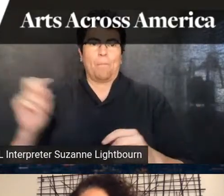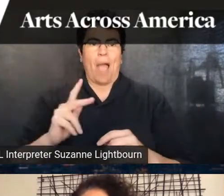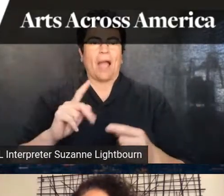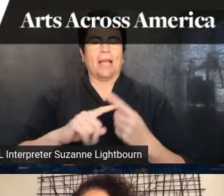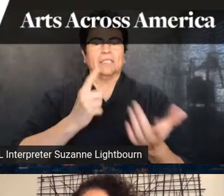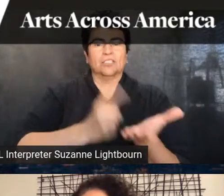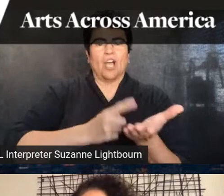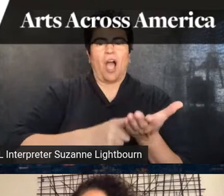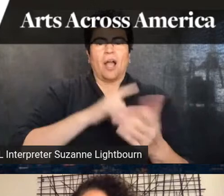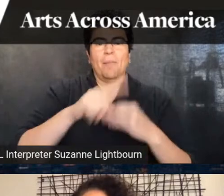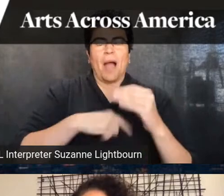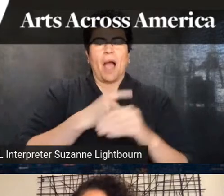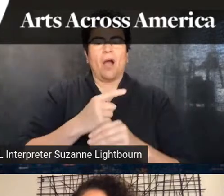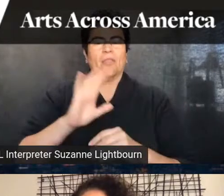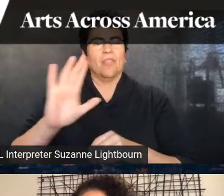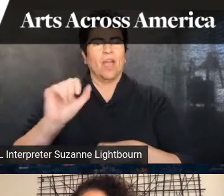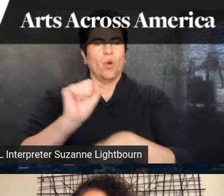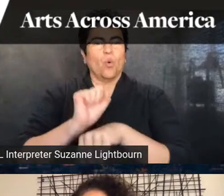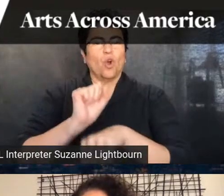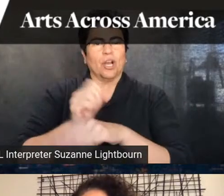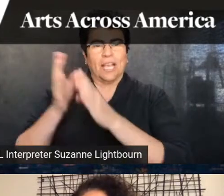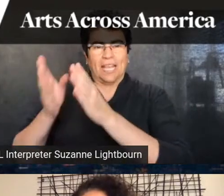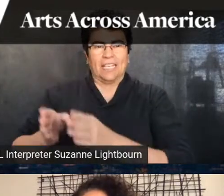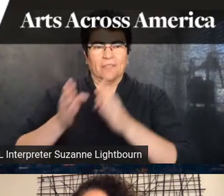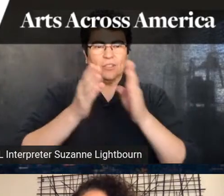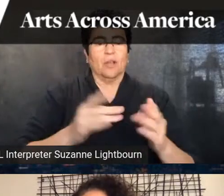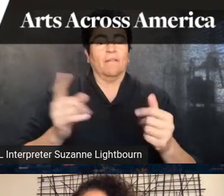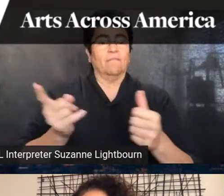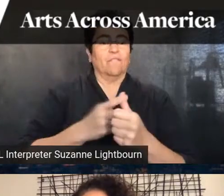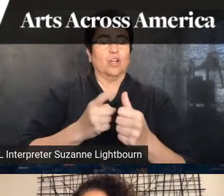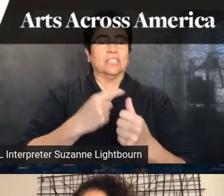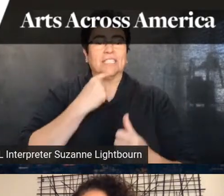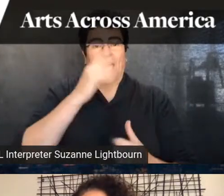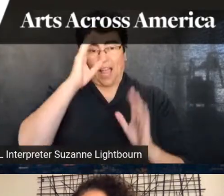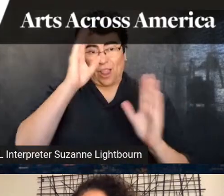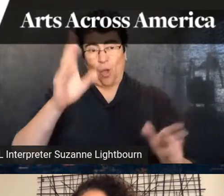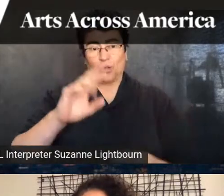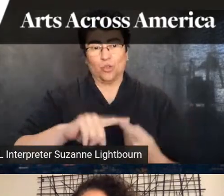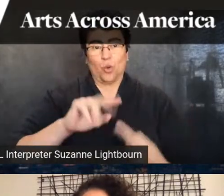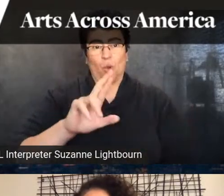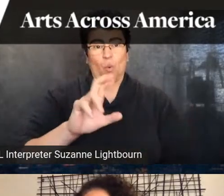and talk about their work individually. So first let's say hello to Rene Payne, hello Rene,